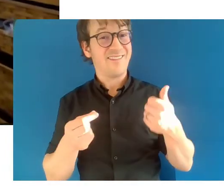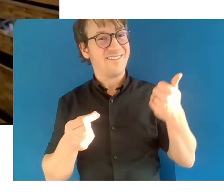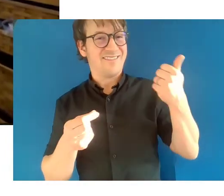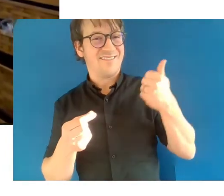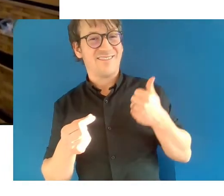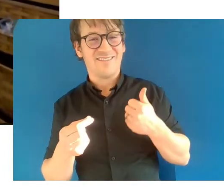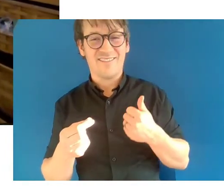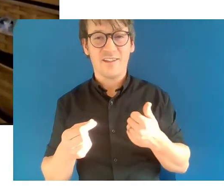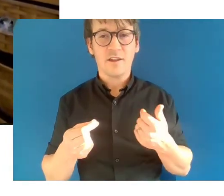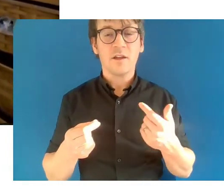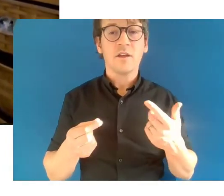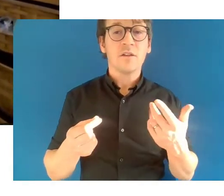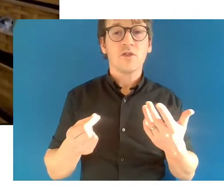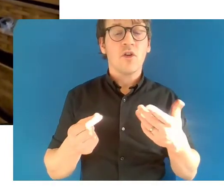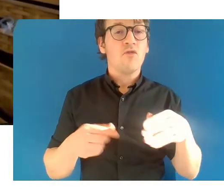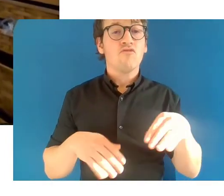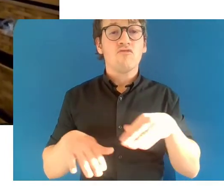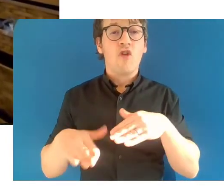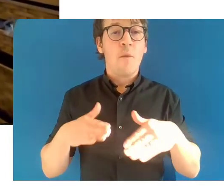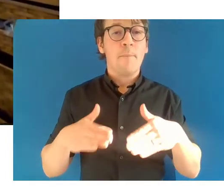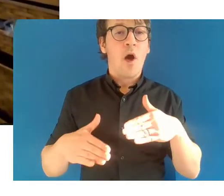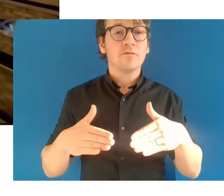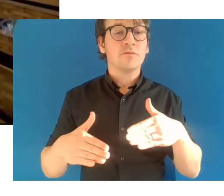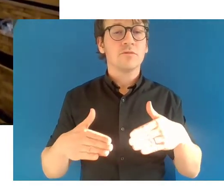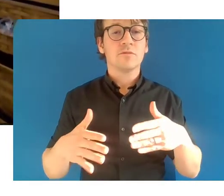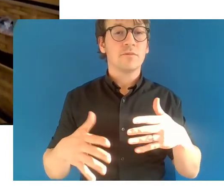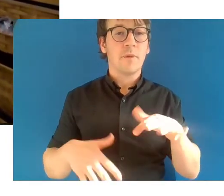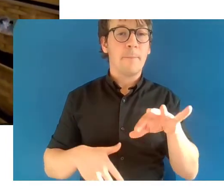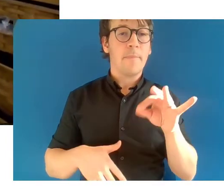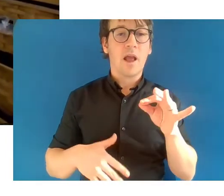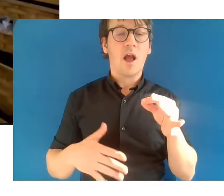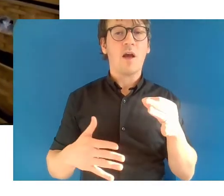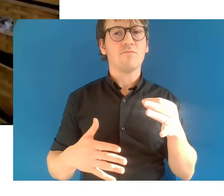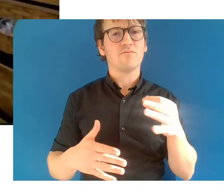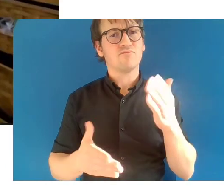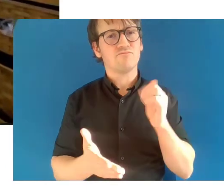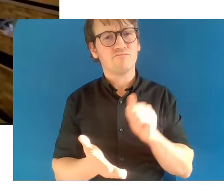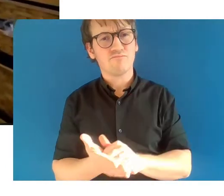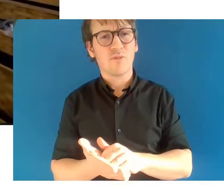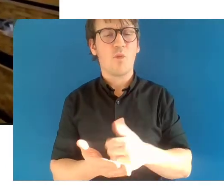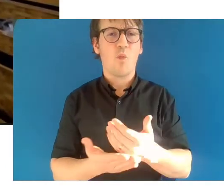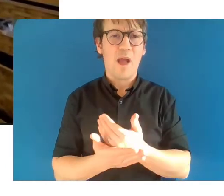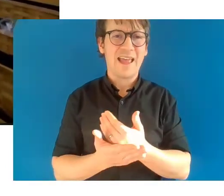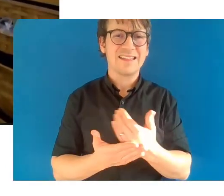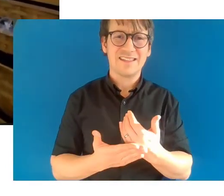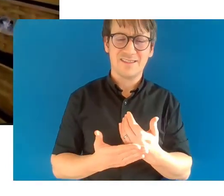For a robot to be able to pick up any object, so whatever is lying around, correctly and